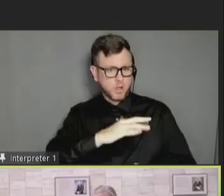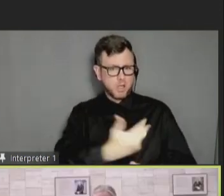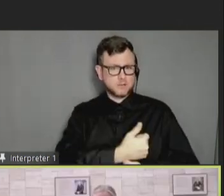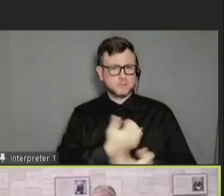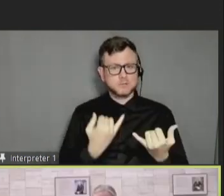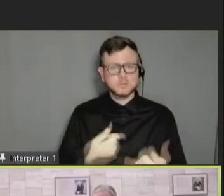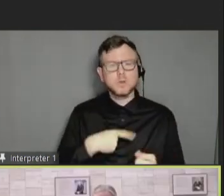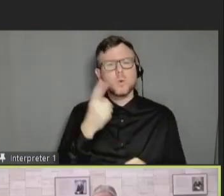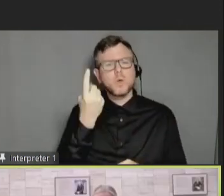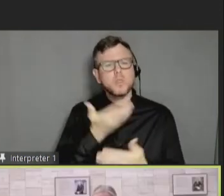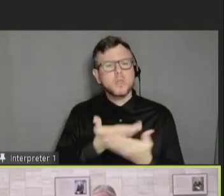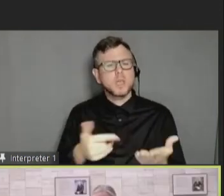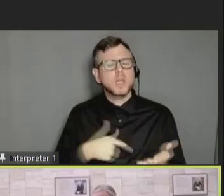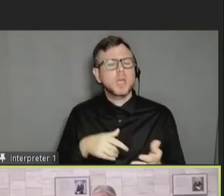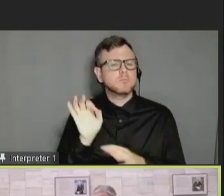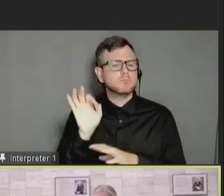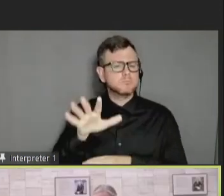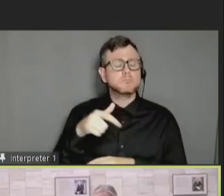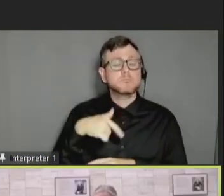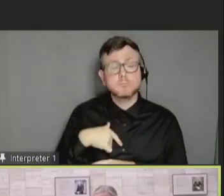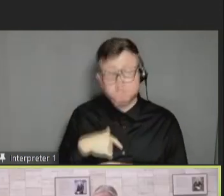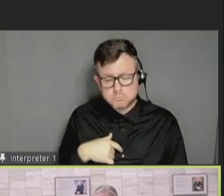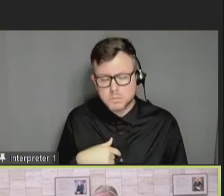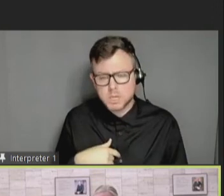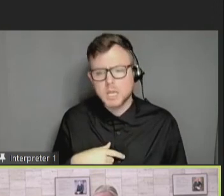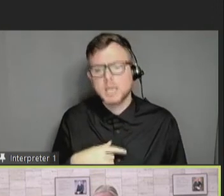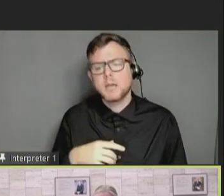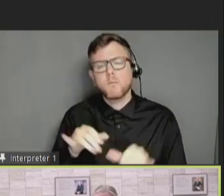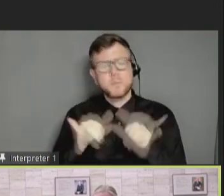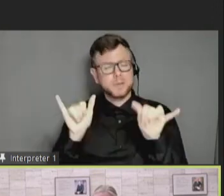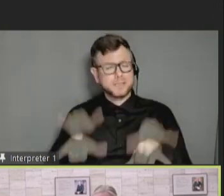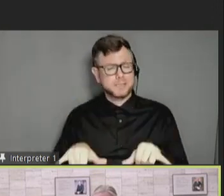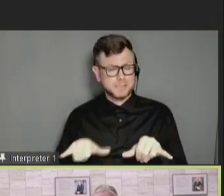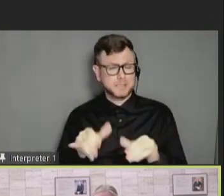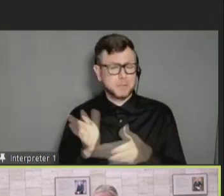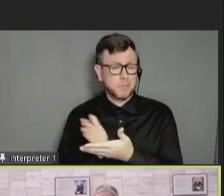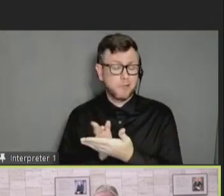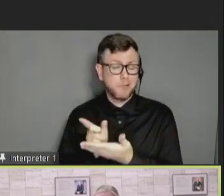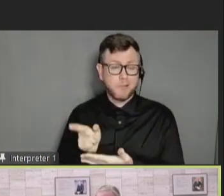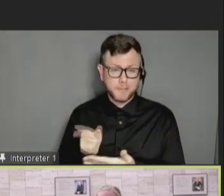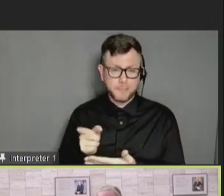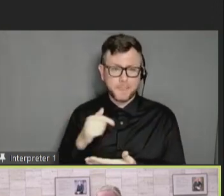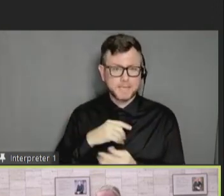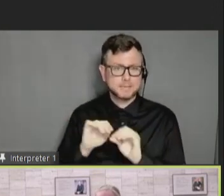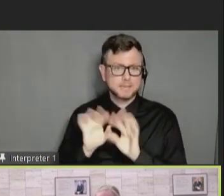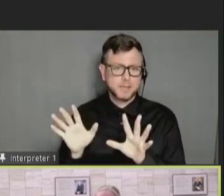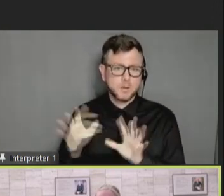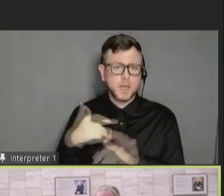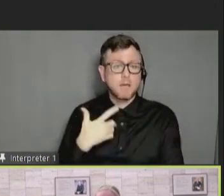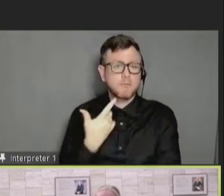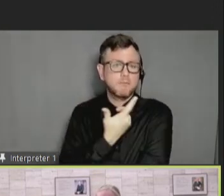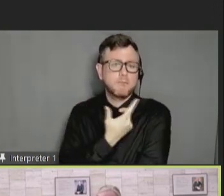to note, I think from the system side, there's always -- clearly, there's the vaccines that are